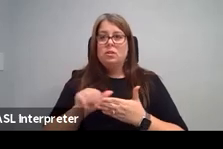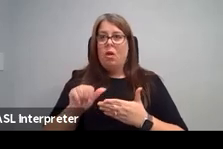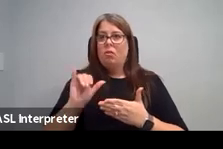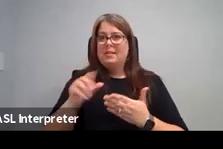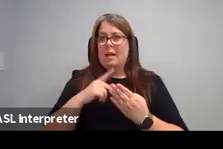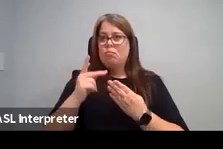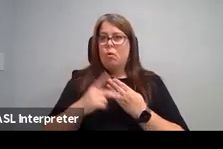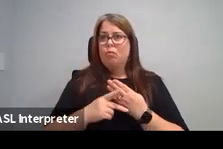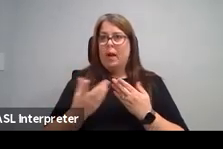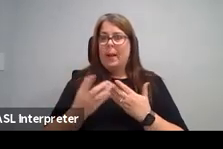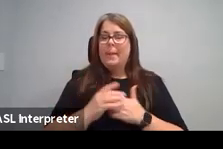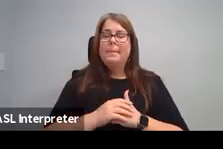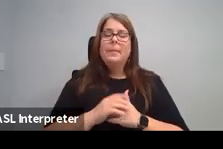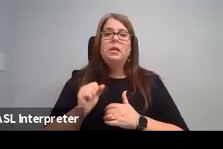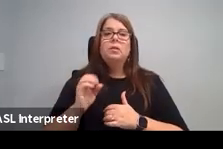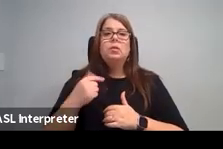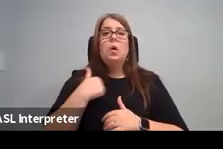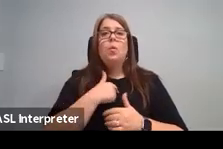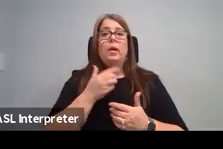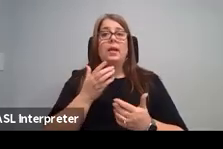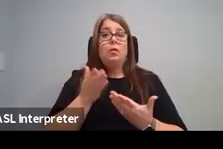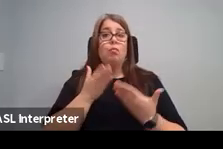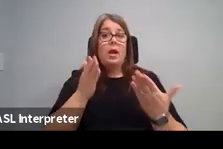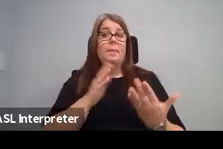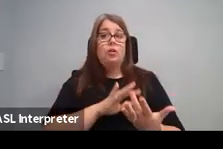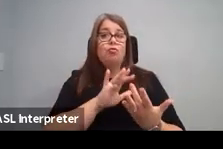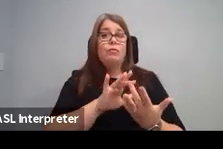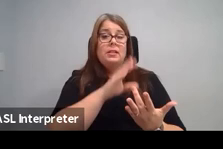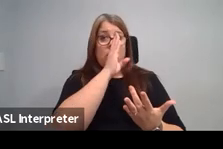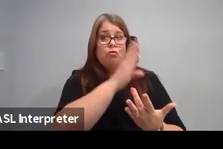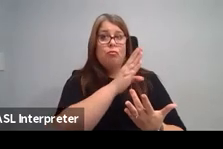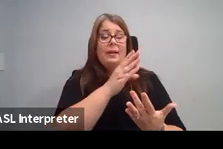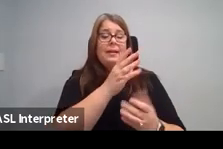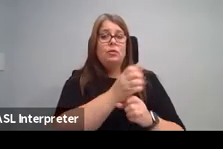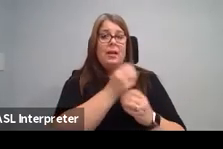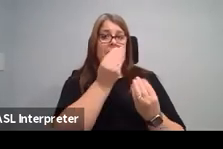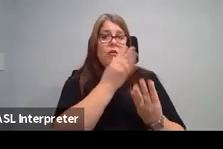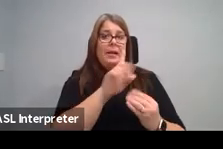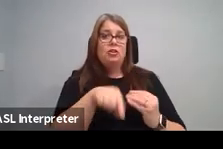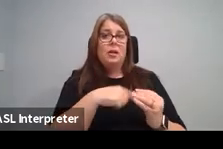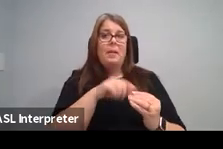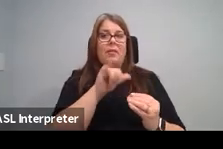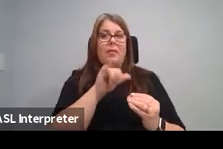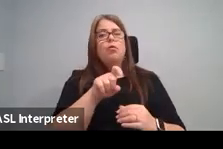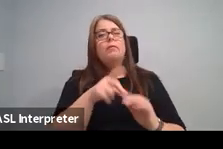Allison Frenzel : And we recommend that you reach out to them directly for information about that you have to sign up with them to be part of that for